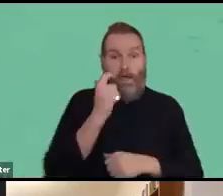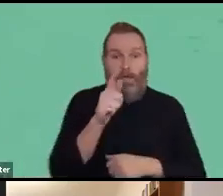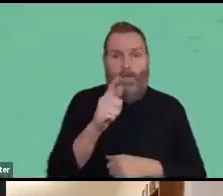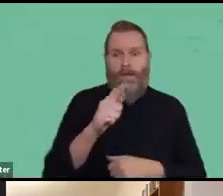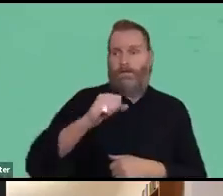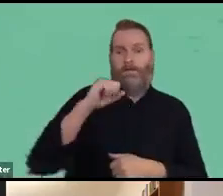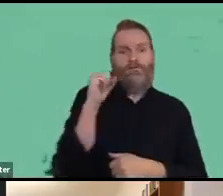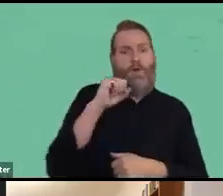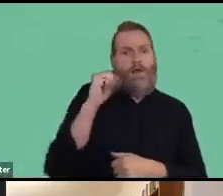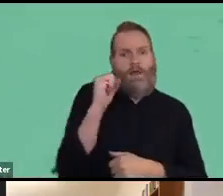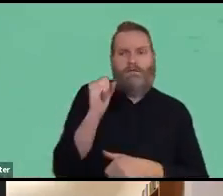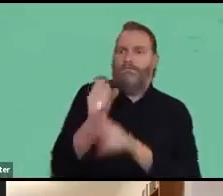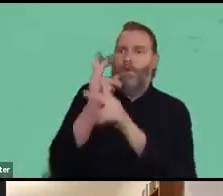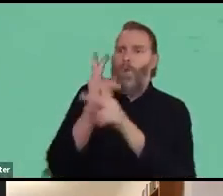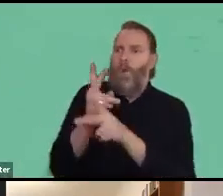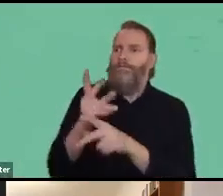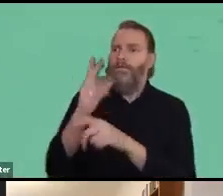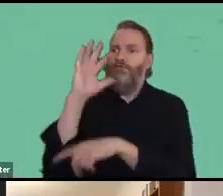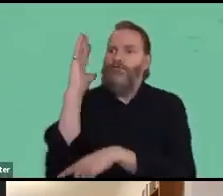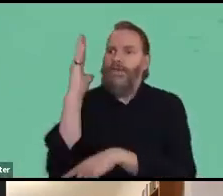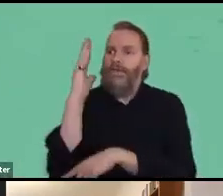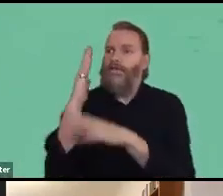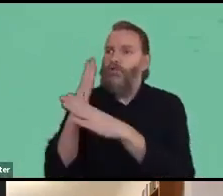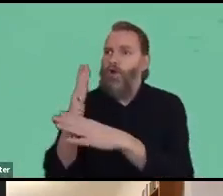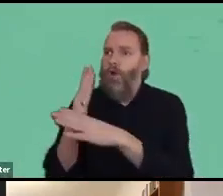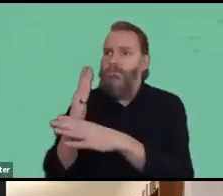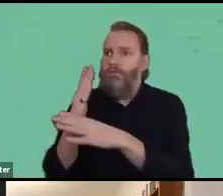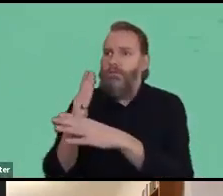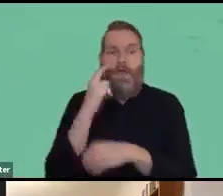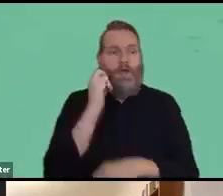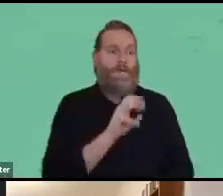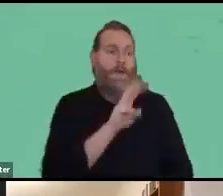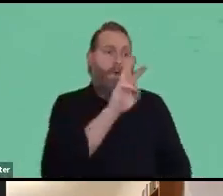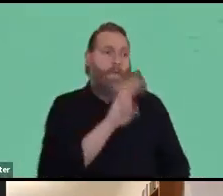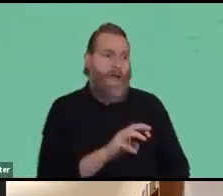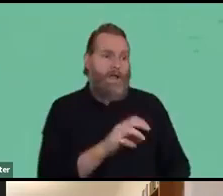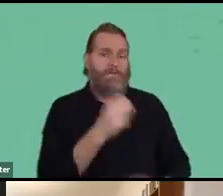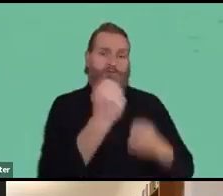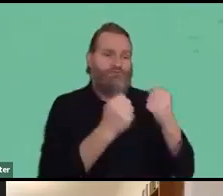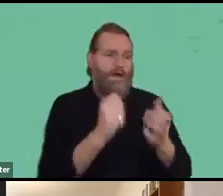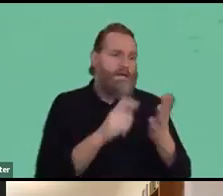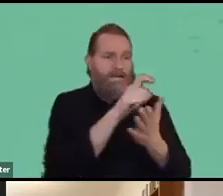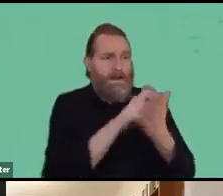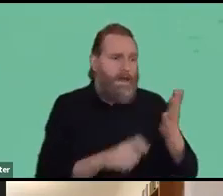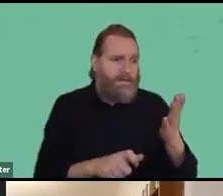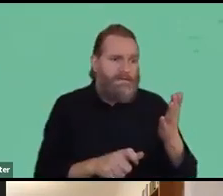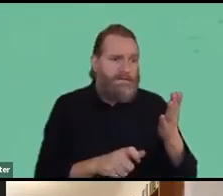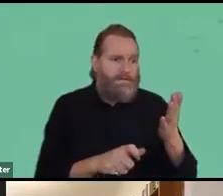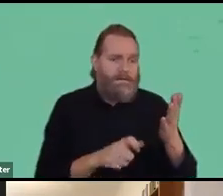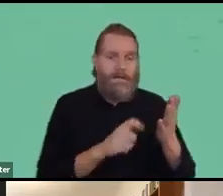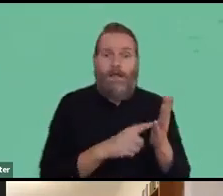sorting out you know driving licences in Wales to what I used to do you know I was based in London